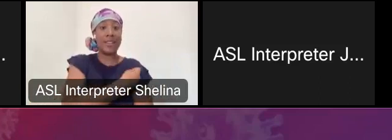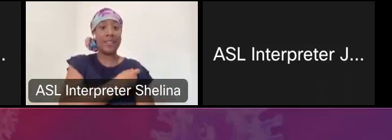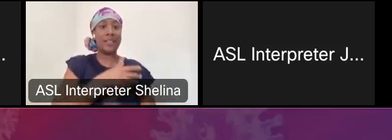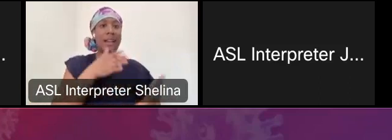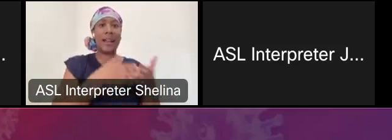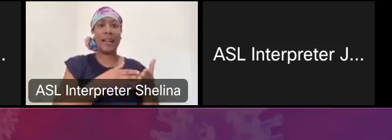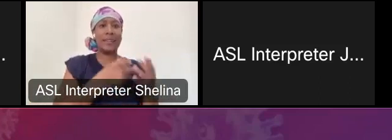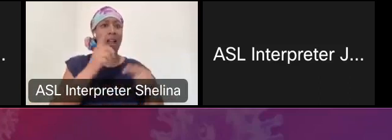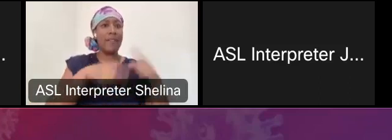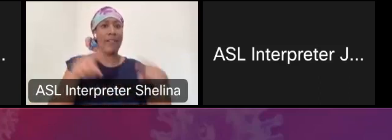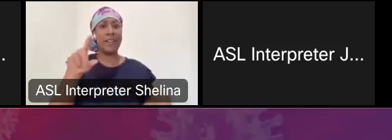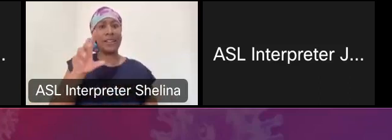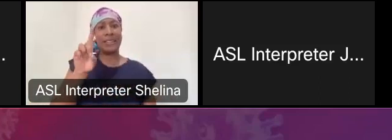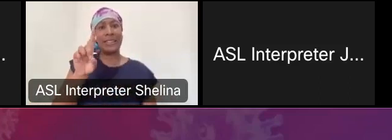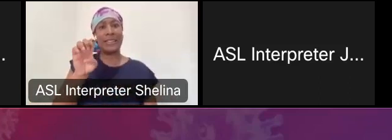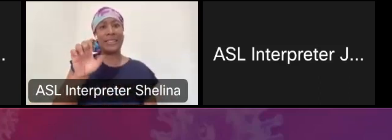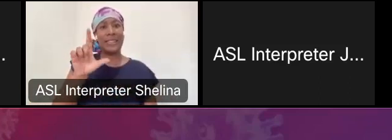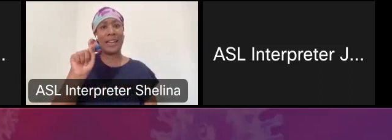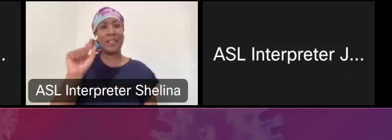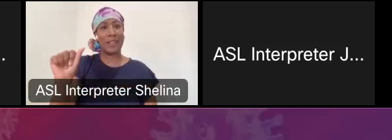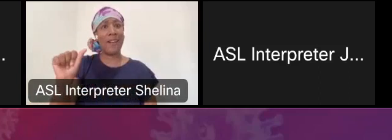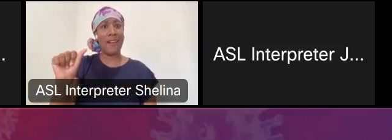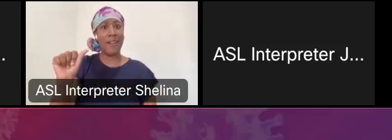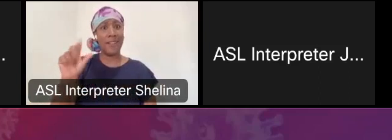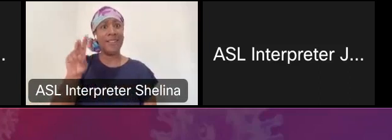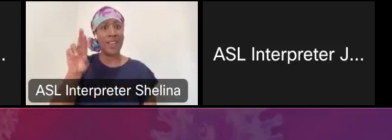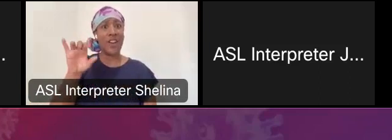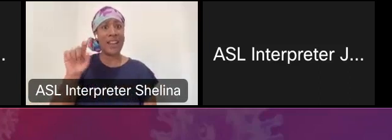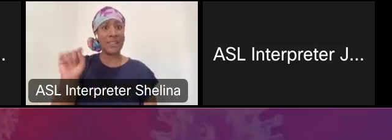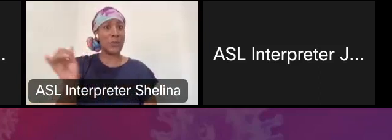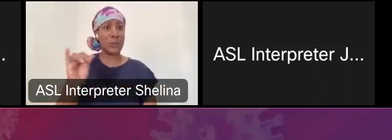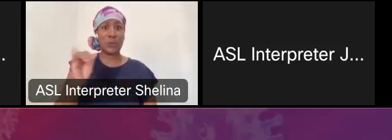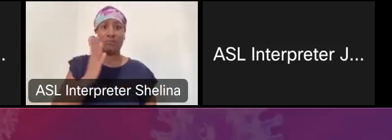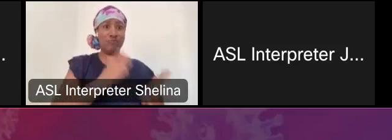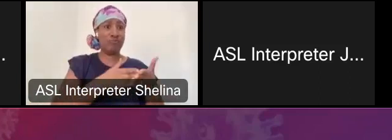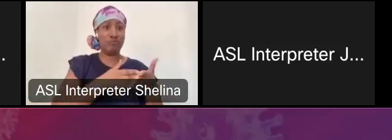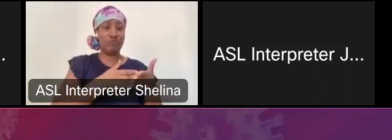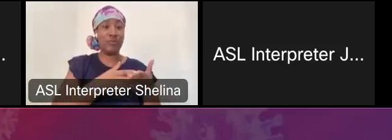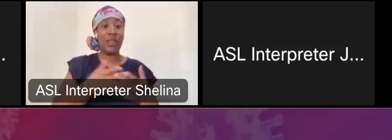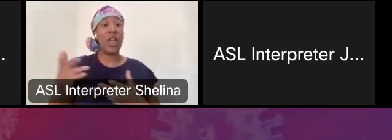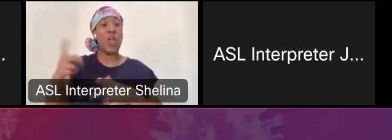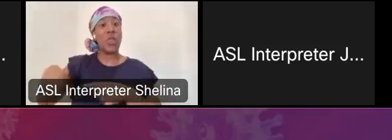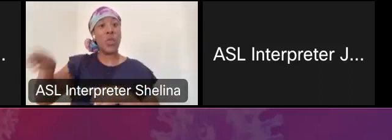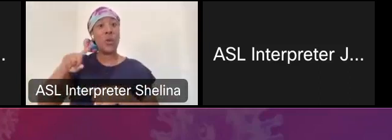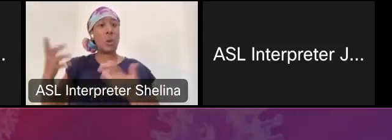For people who already had covered 18, the vaccine will give them more protection against cover 18.